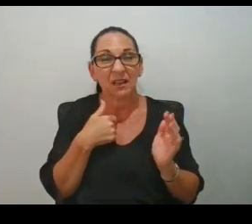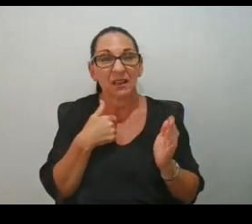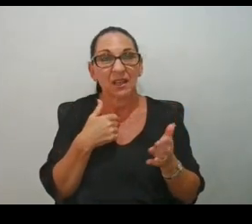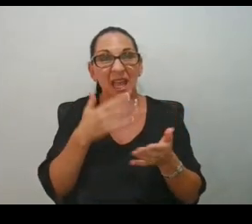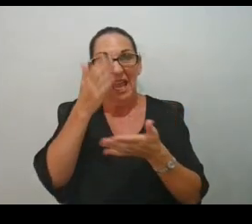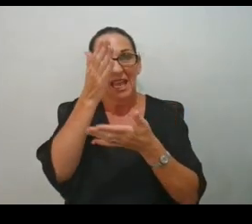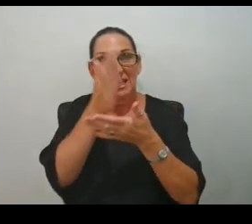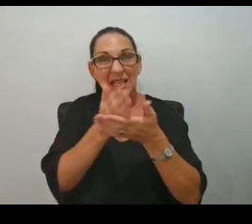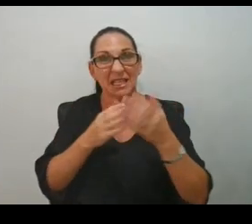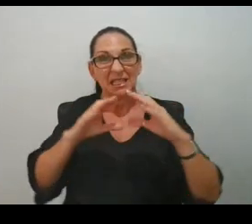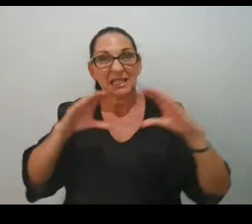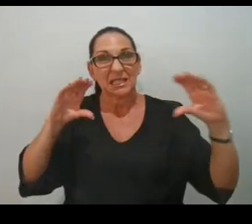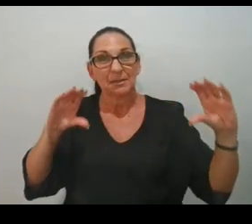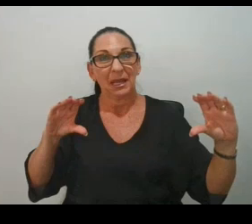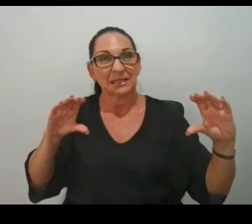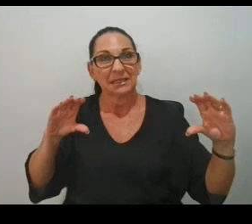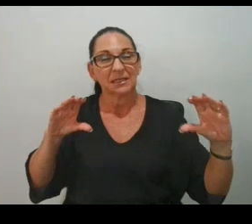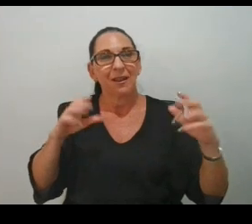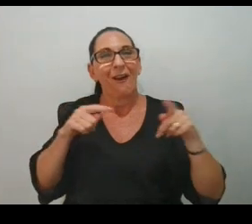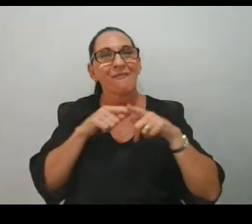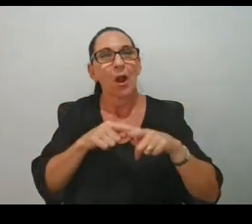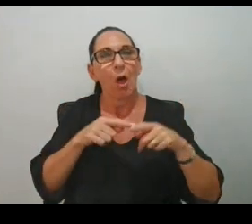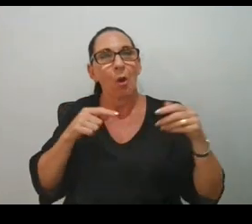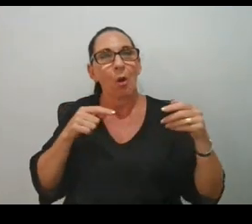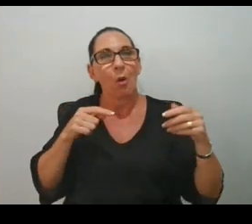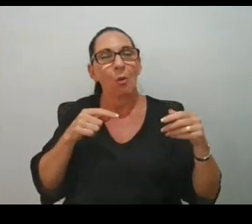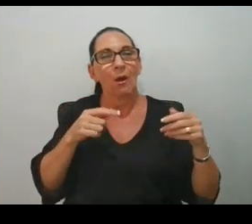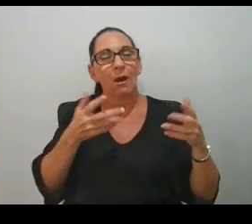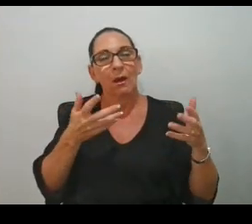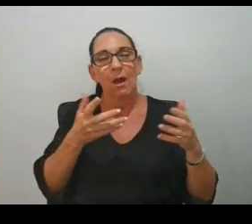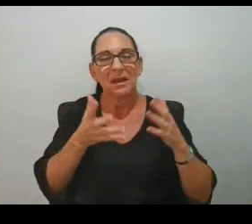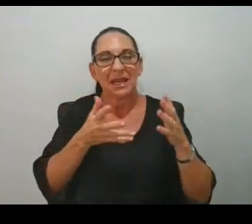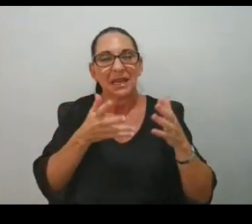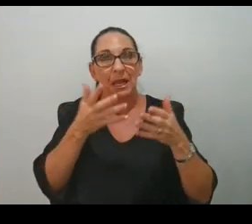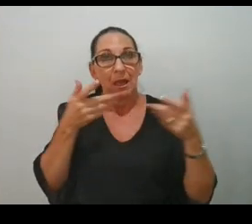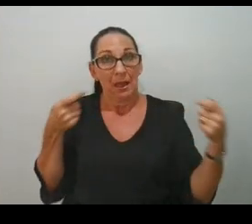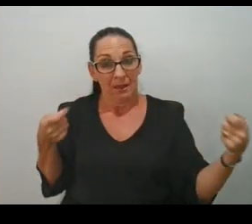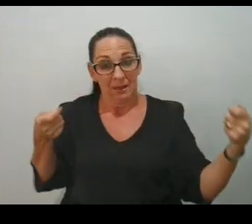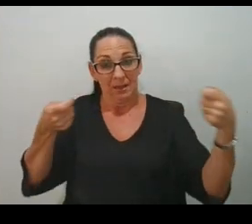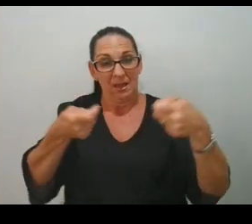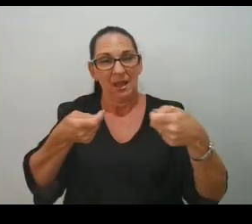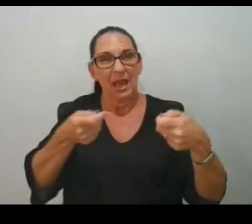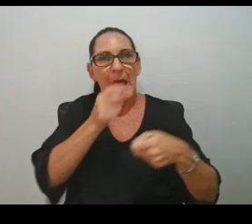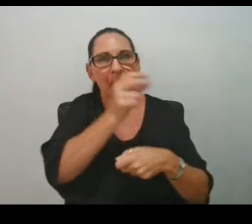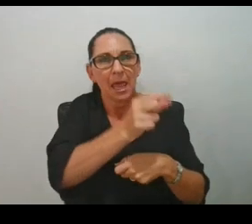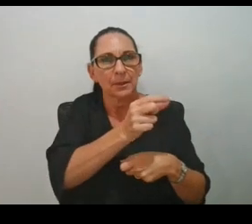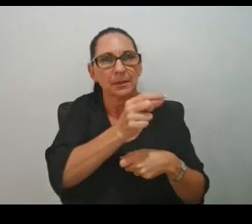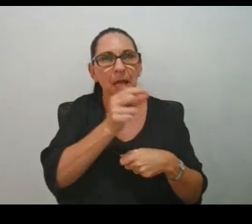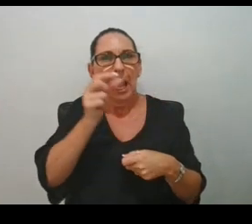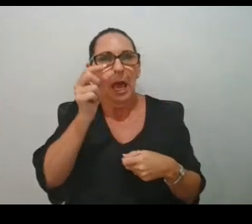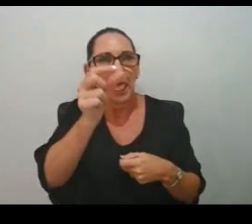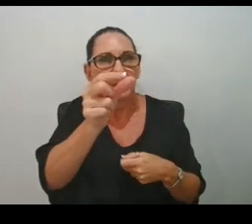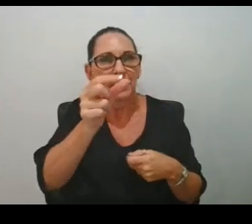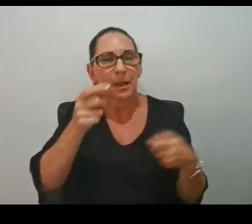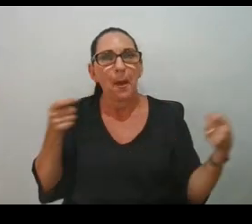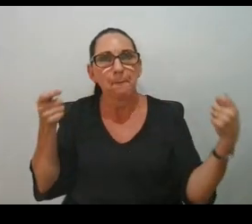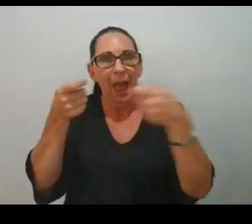across the stages that doesn't happen very often so normally it's a one-off payment we do have some